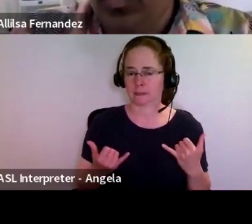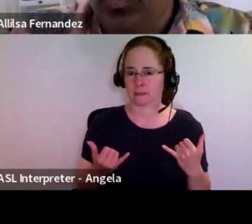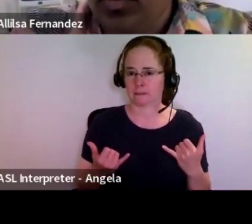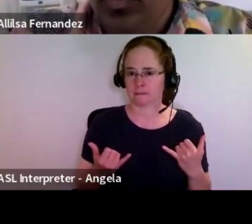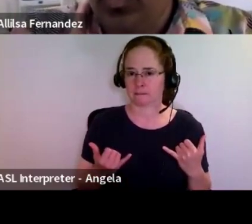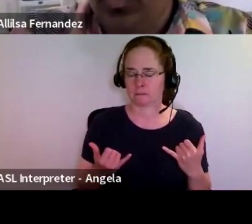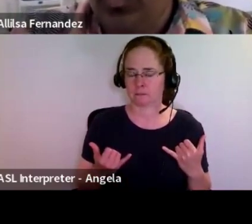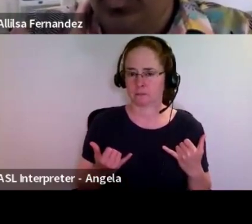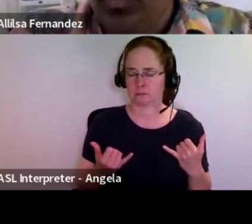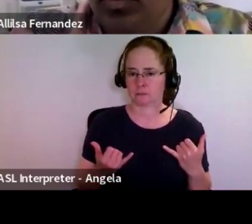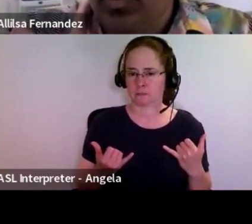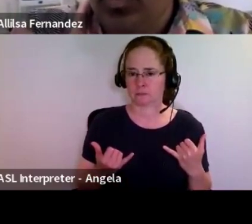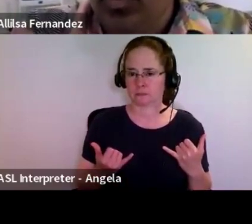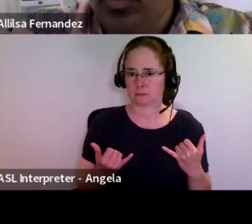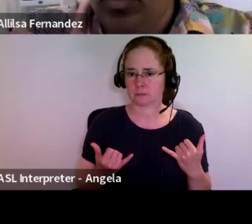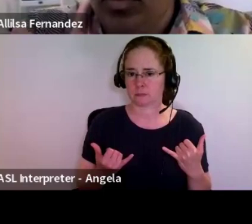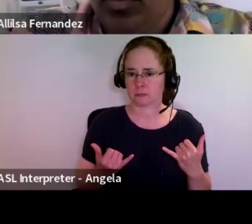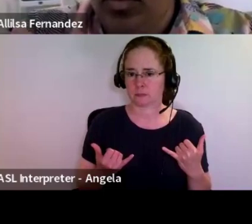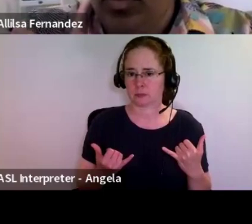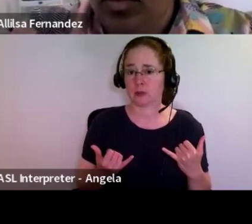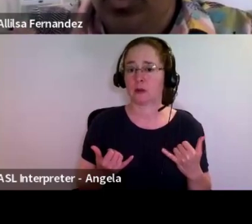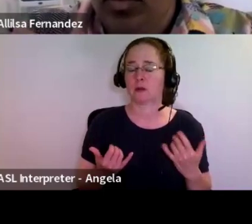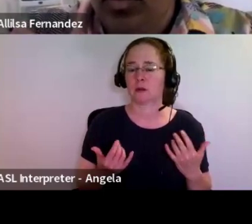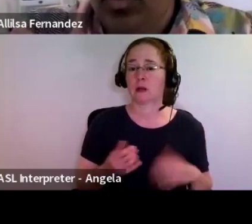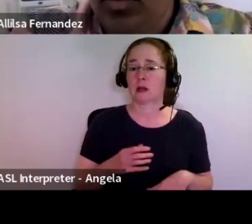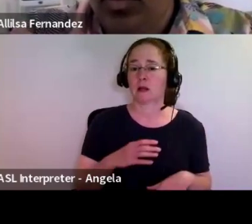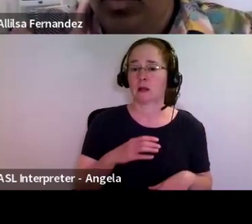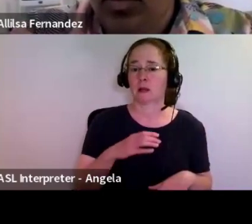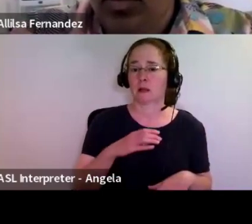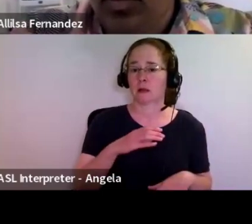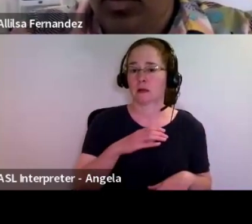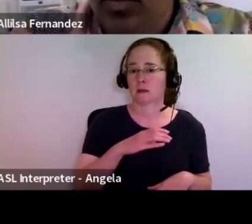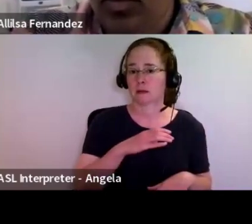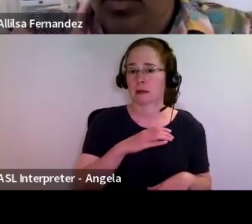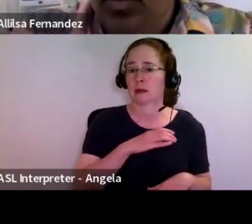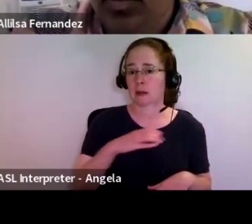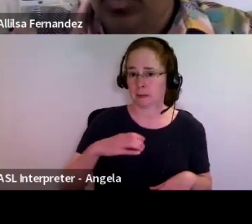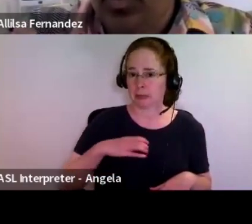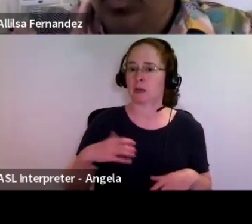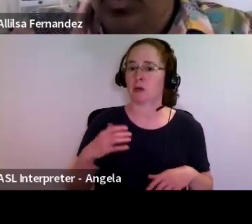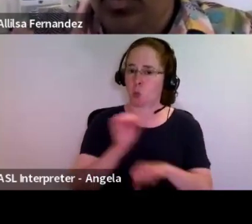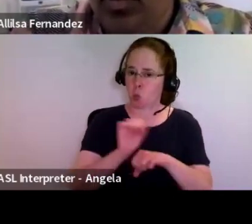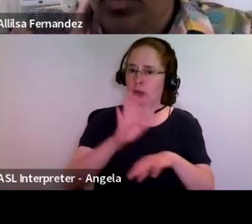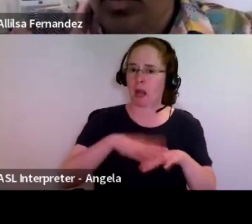we are working on the community we put for the final report it